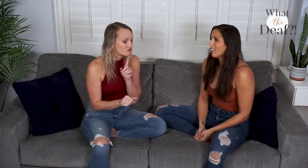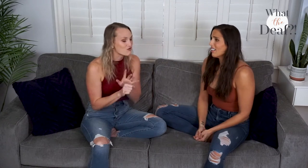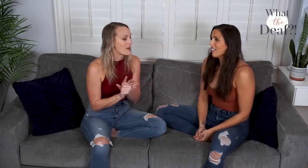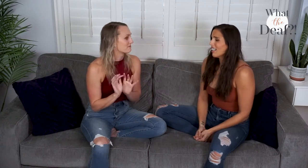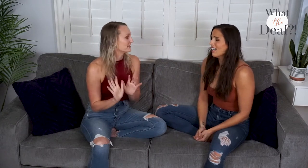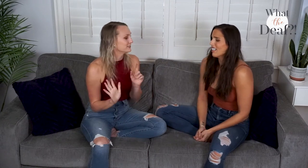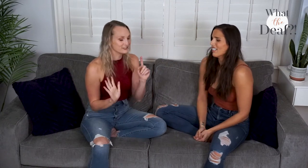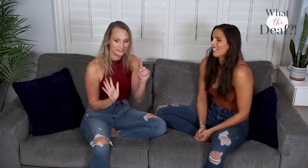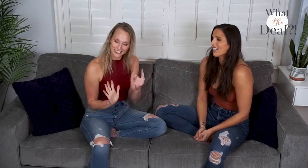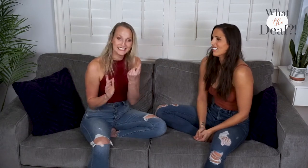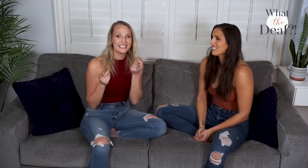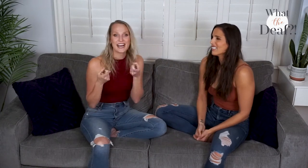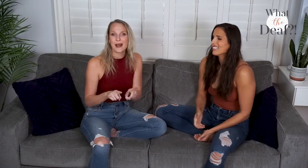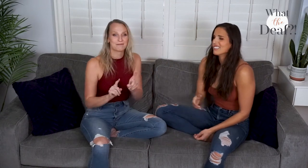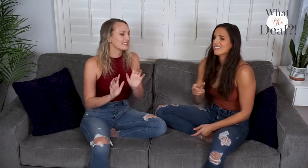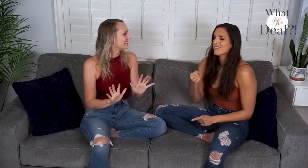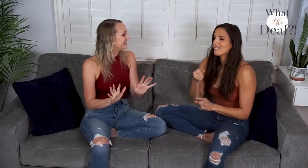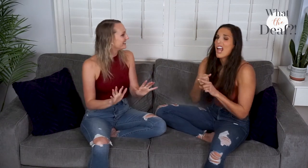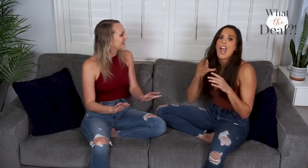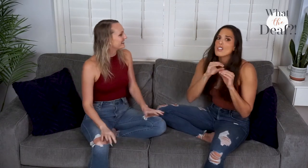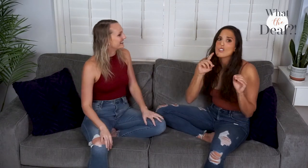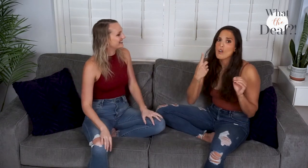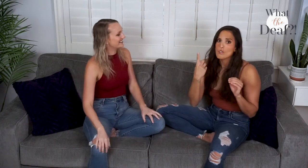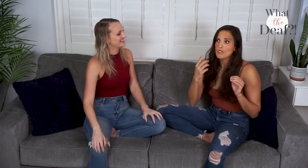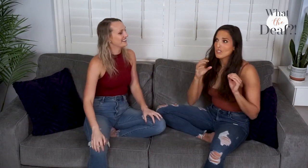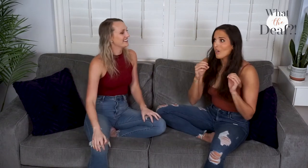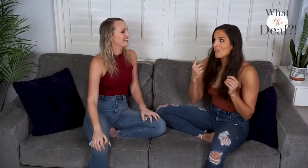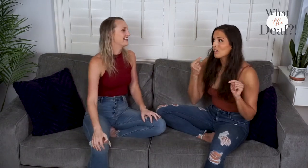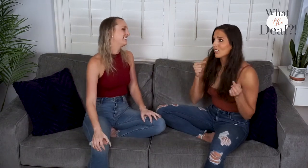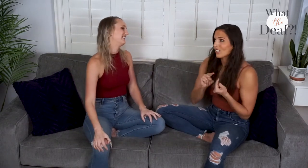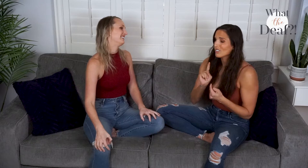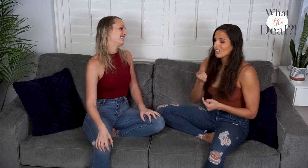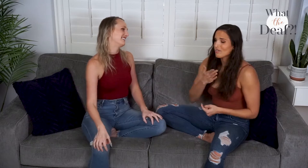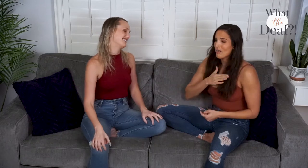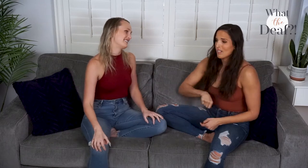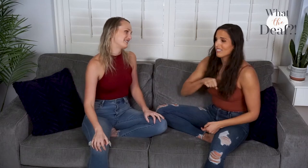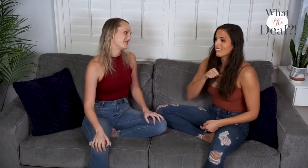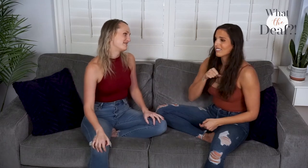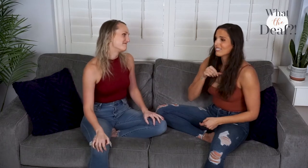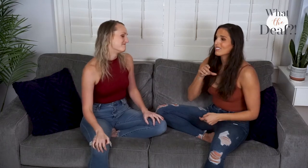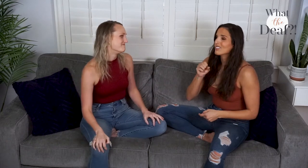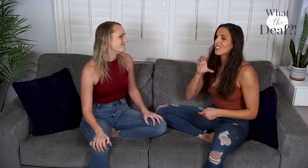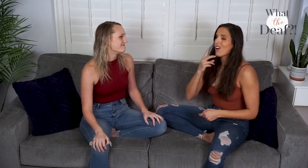I promise! It just… it happens. And it was– I mean, no one was hurt, just my pride.